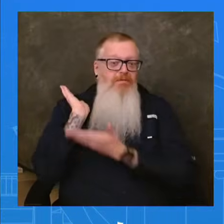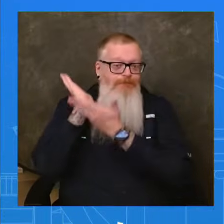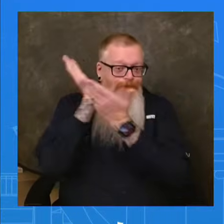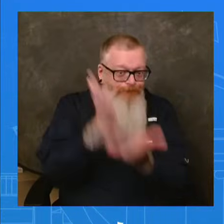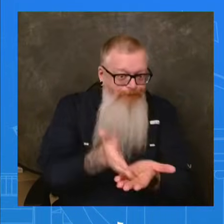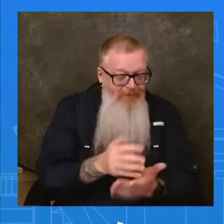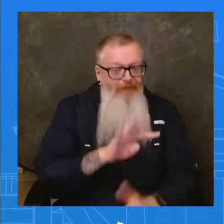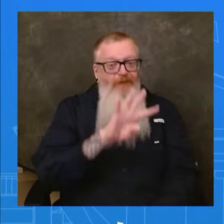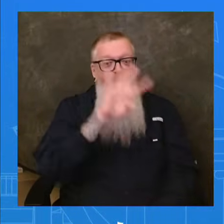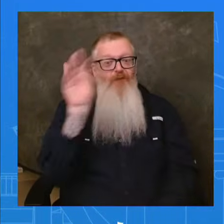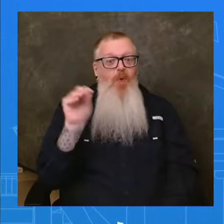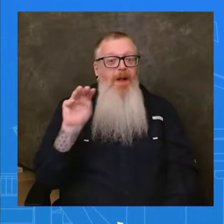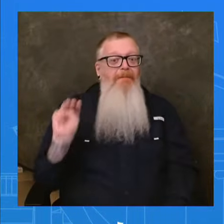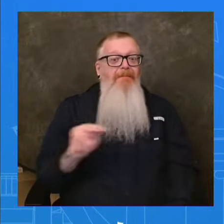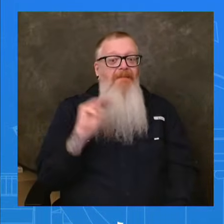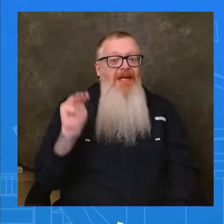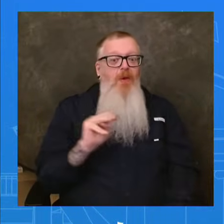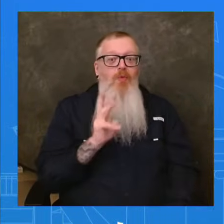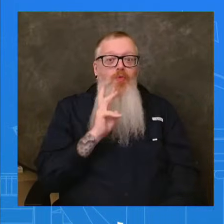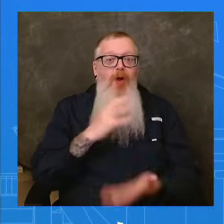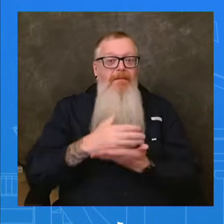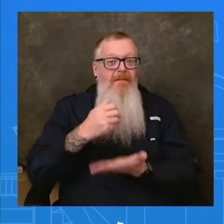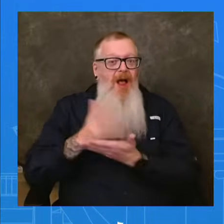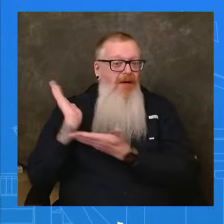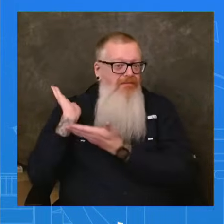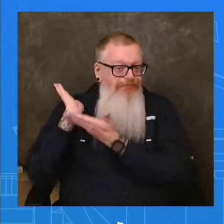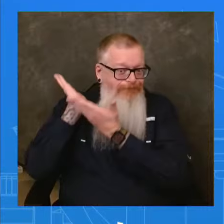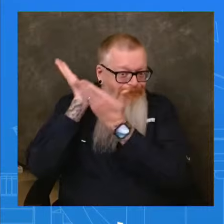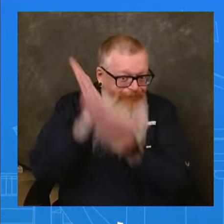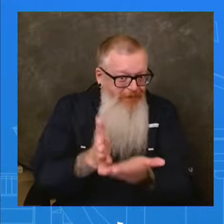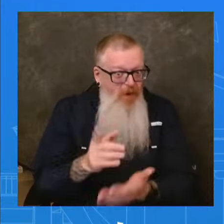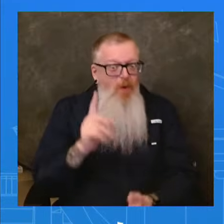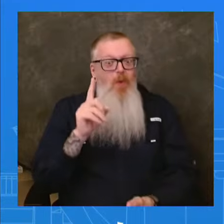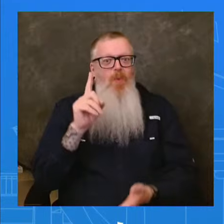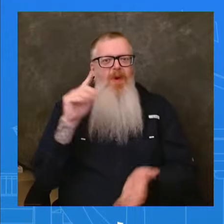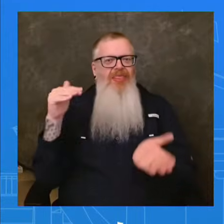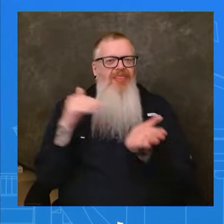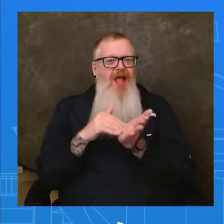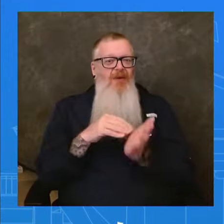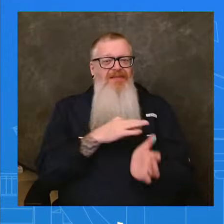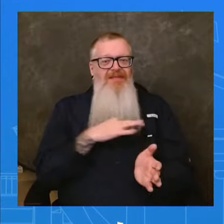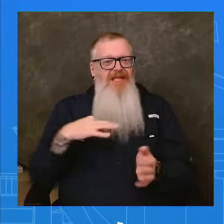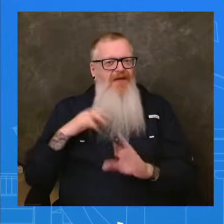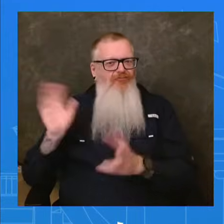And as the president and the vice president have said, any attempts to price gouge Americans,